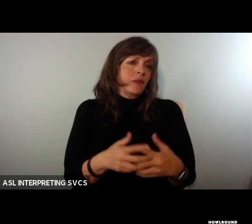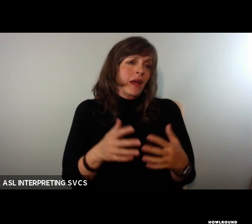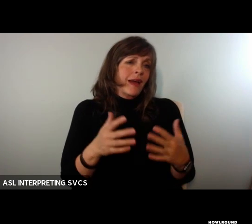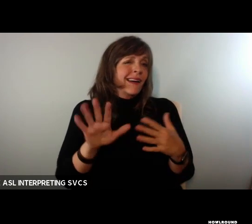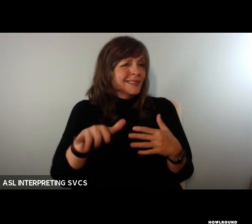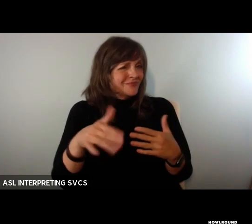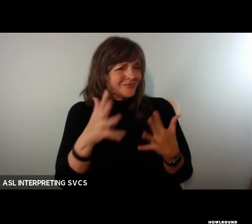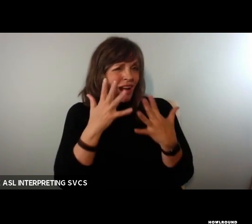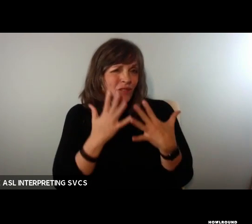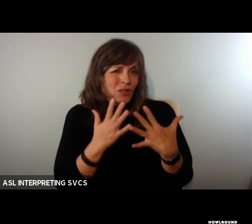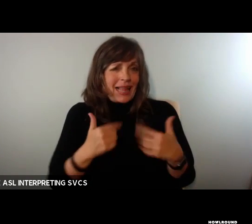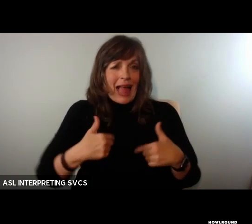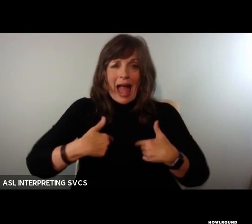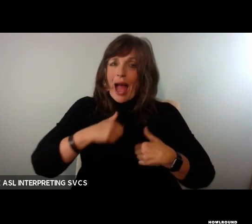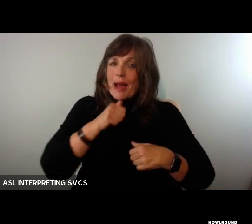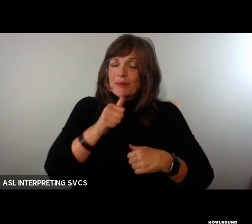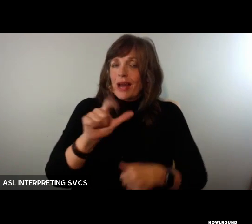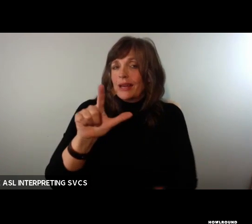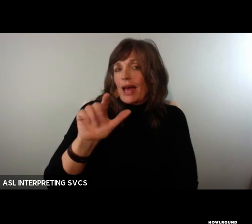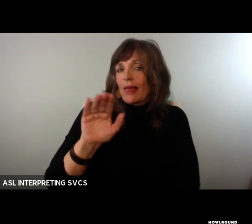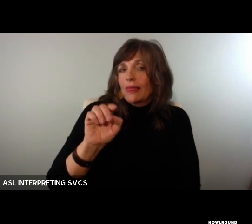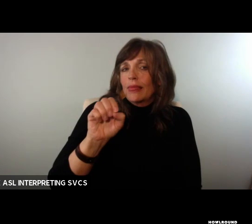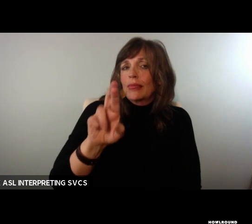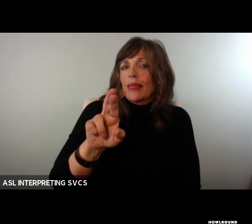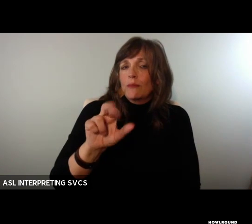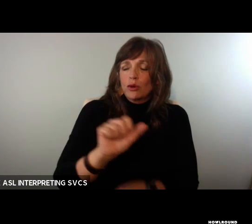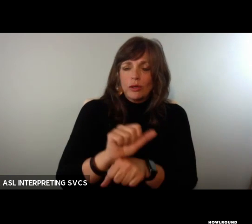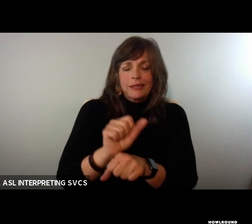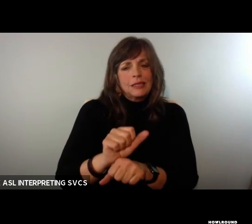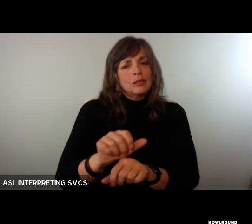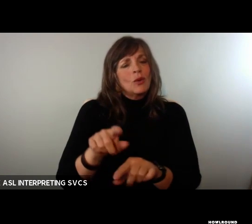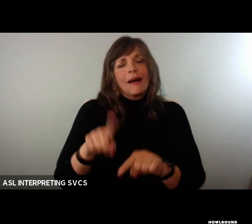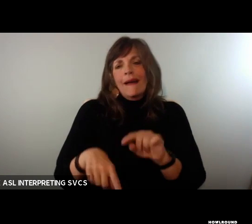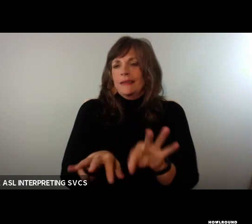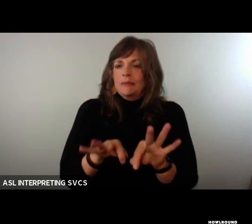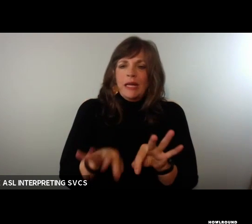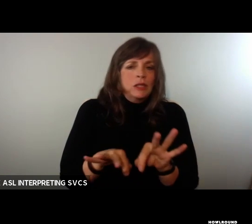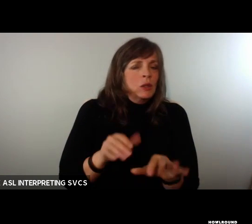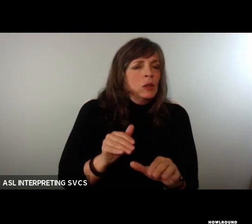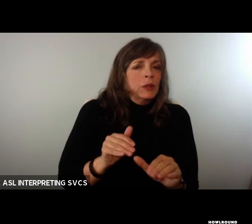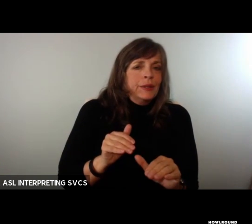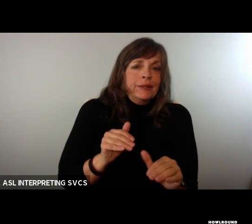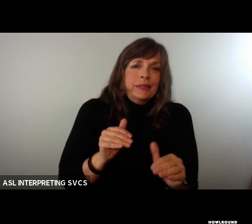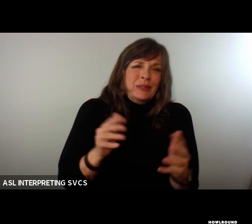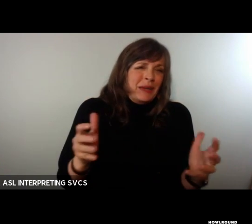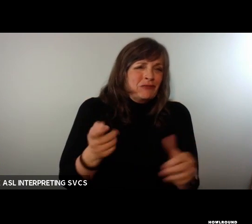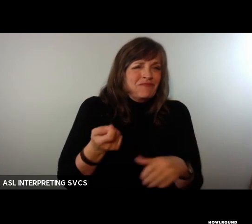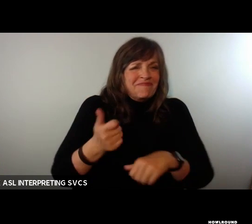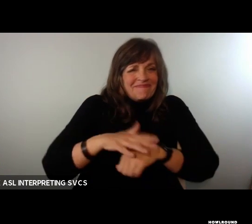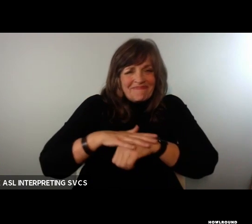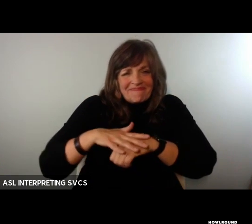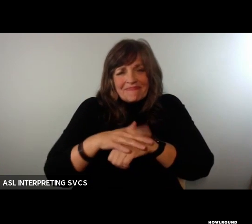so I cannot speak too much to filing for unemployment. I do believe we have another attorney online who does work in that field